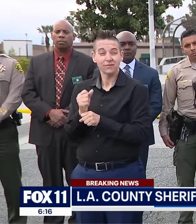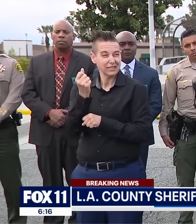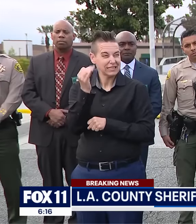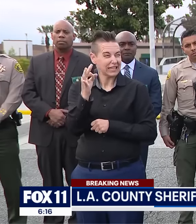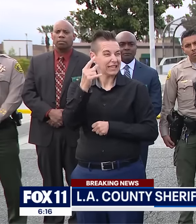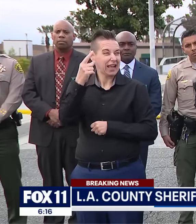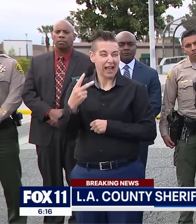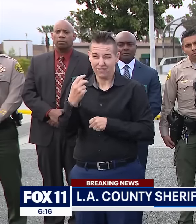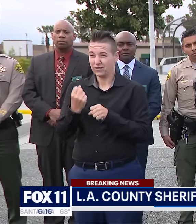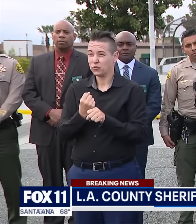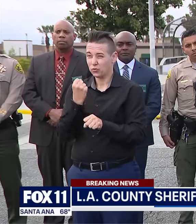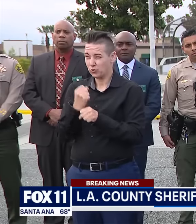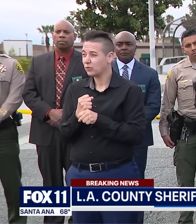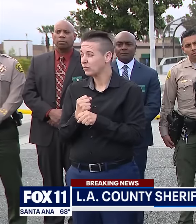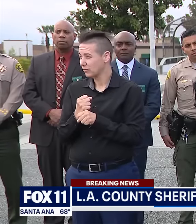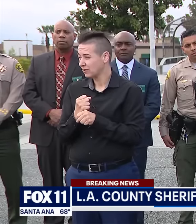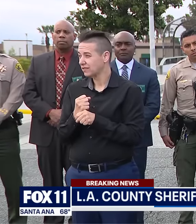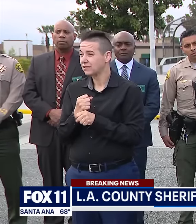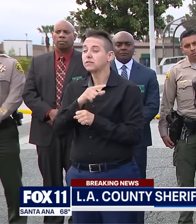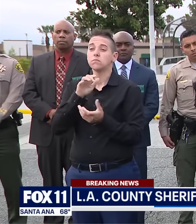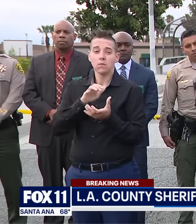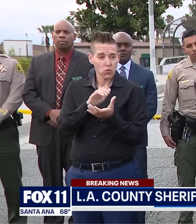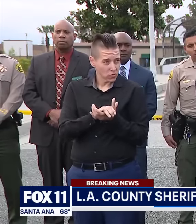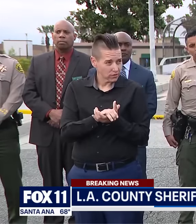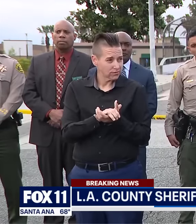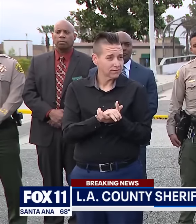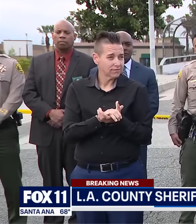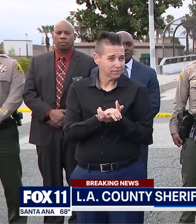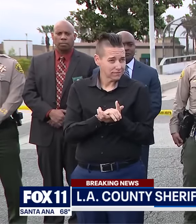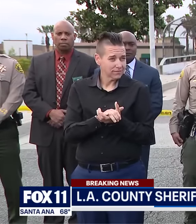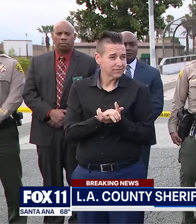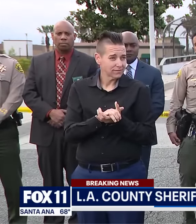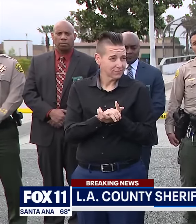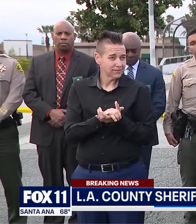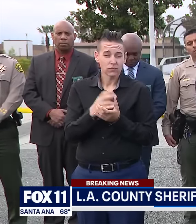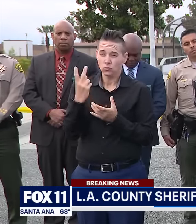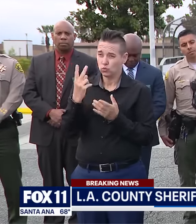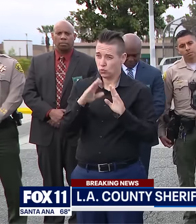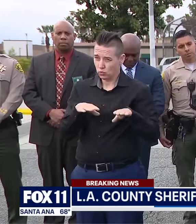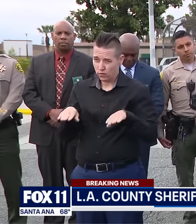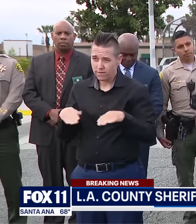you tell us about the Deputy age , how long it's been with you